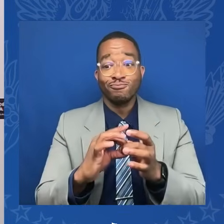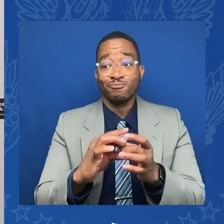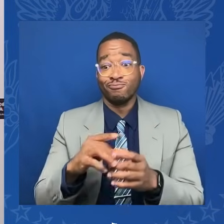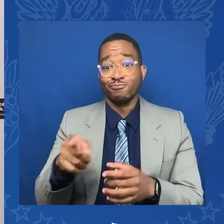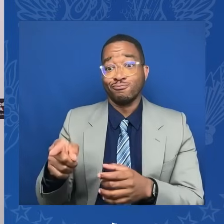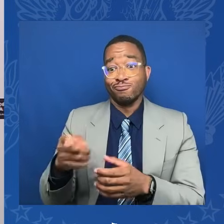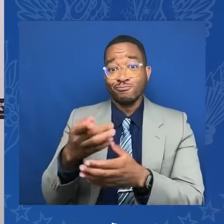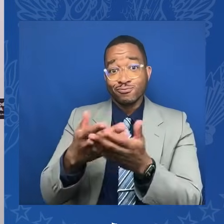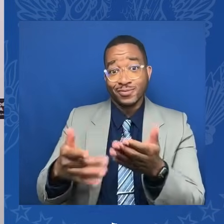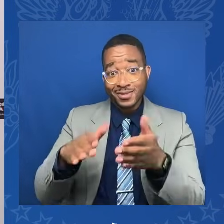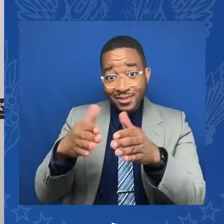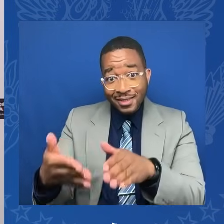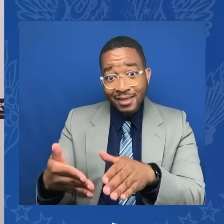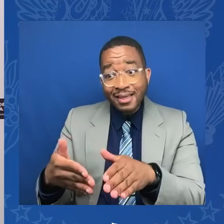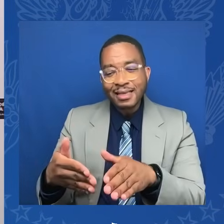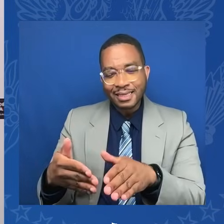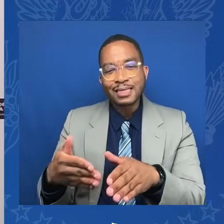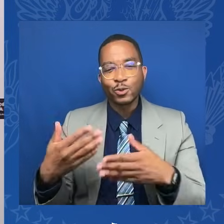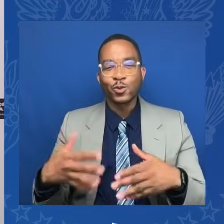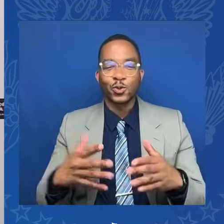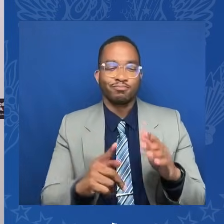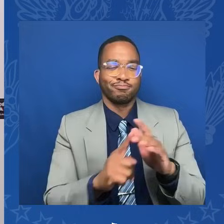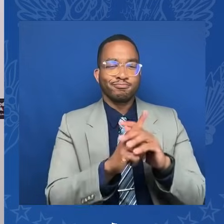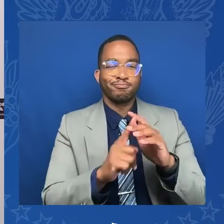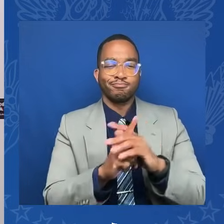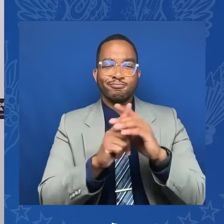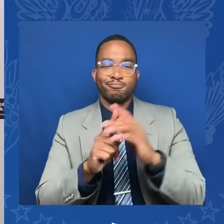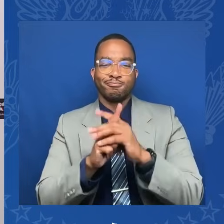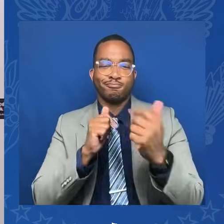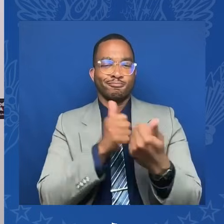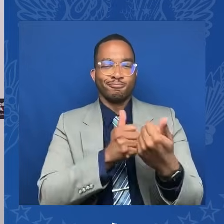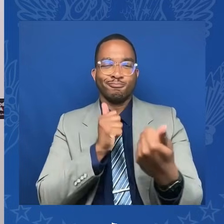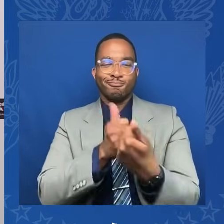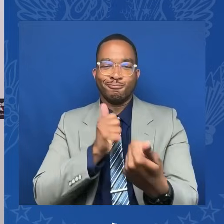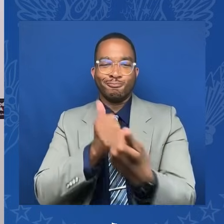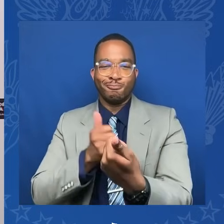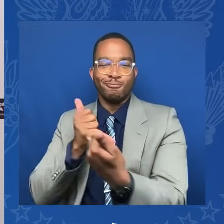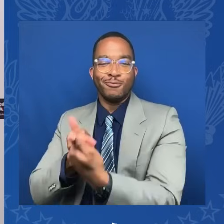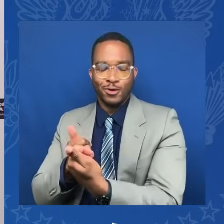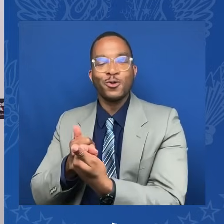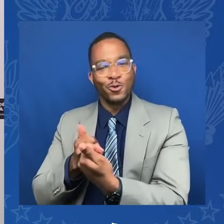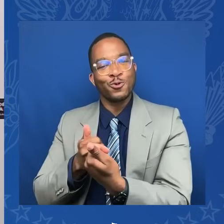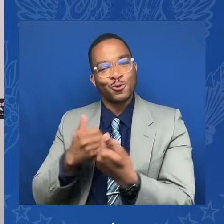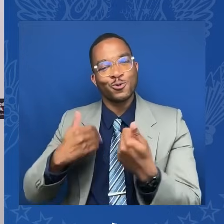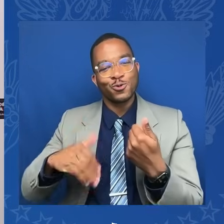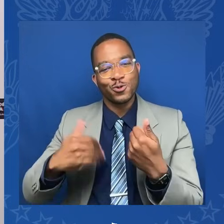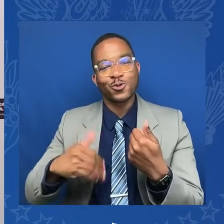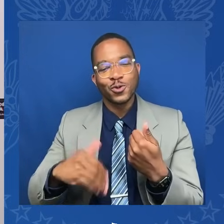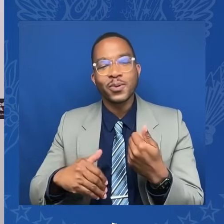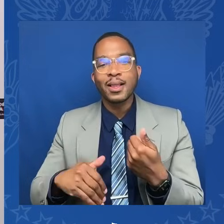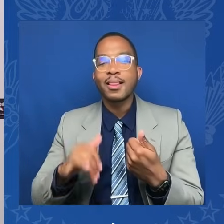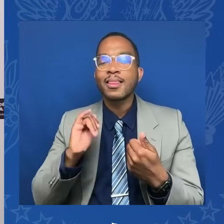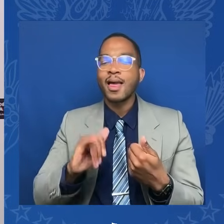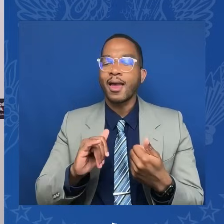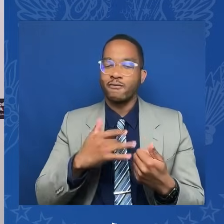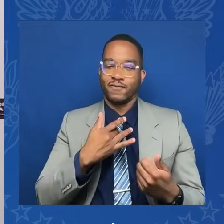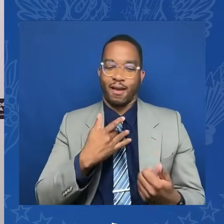but it is this bloodline that is the connection between our two flags, our two nations.